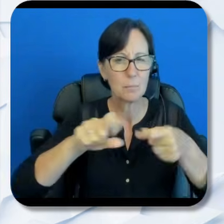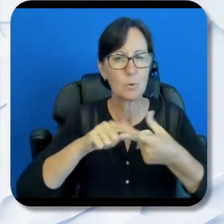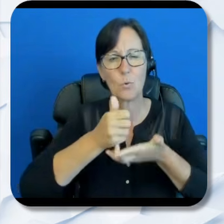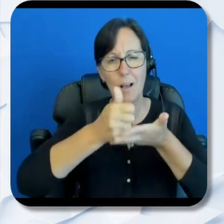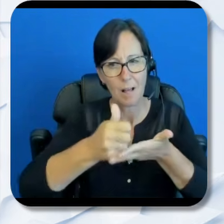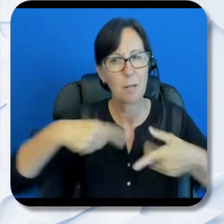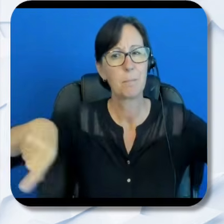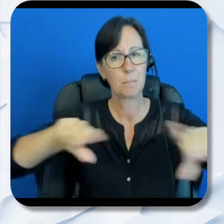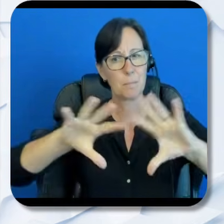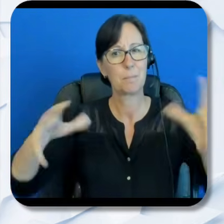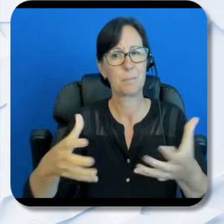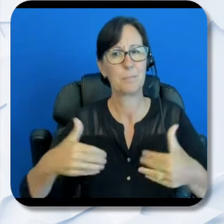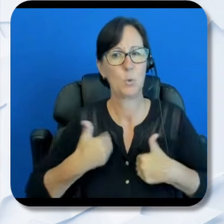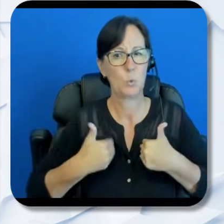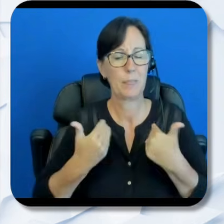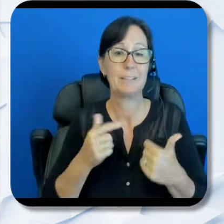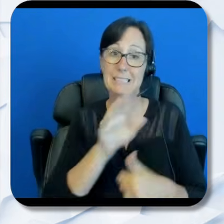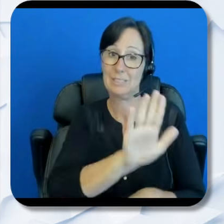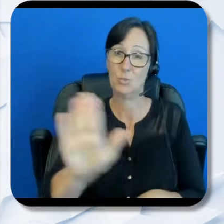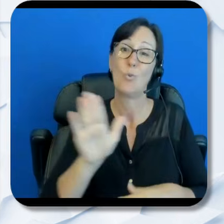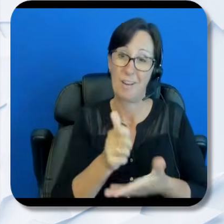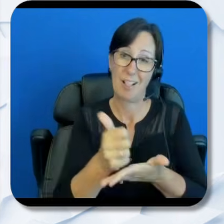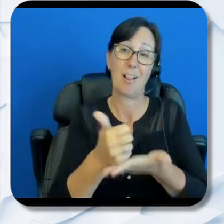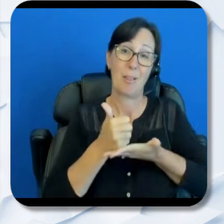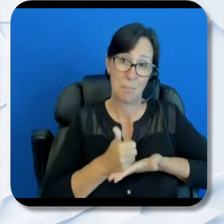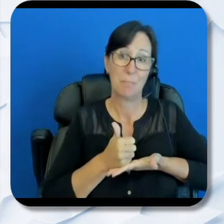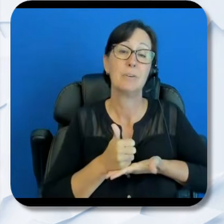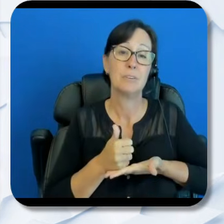and we need your help to do that. So thank you for making time out of your summer.